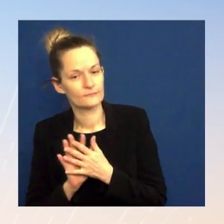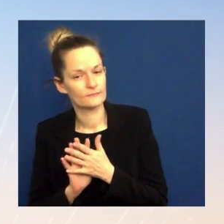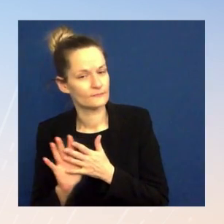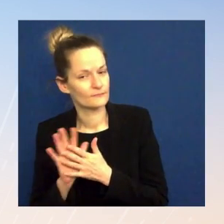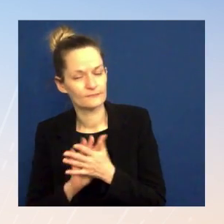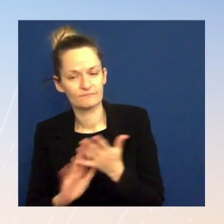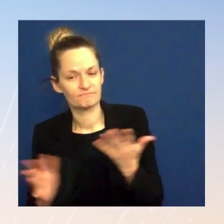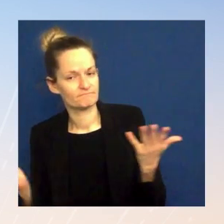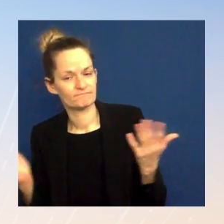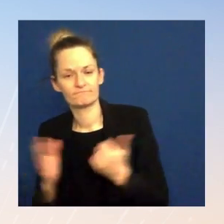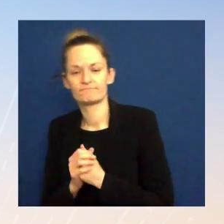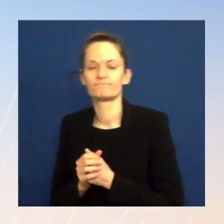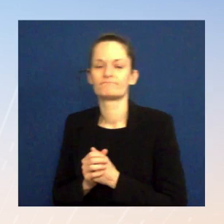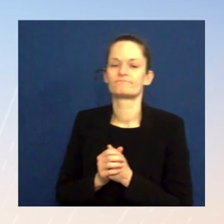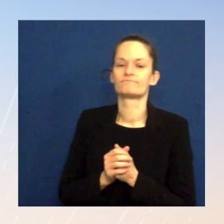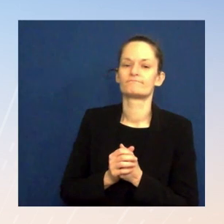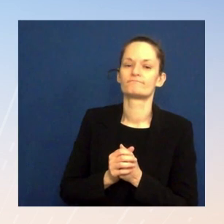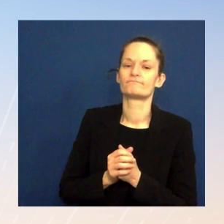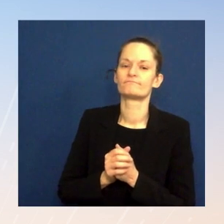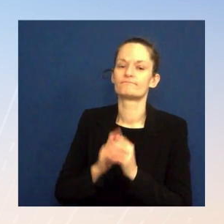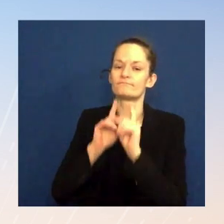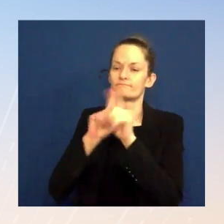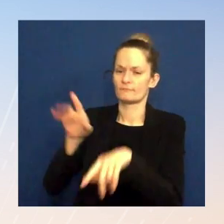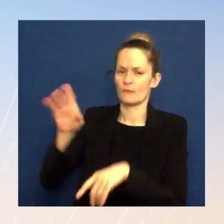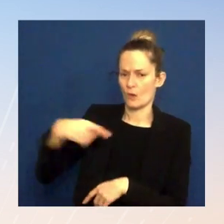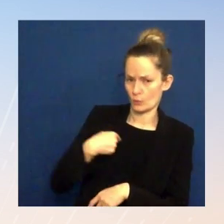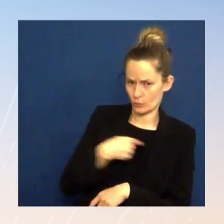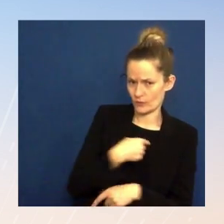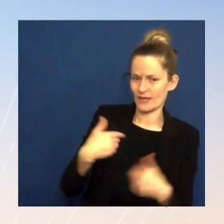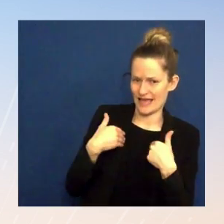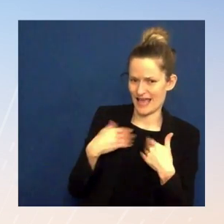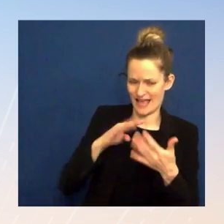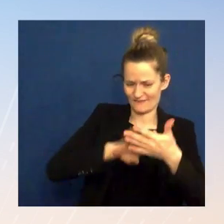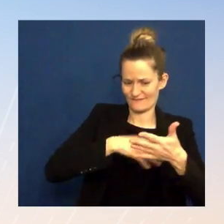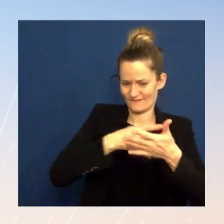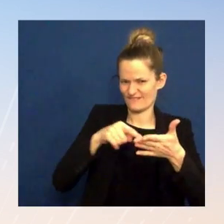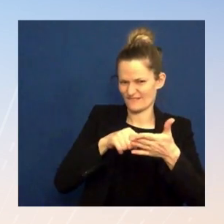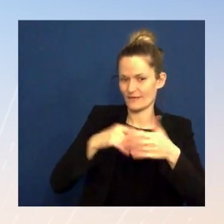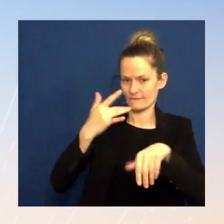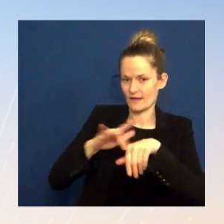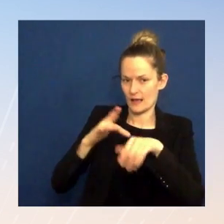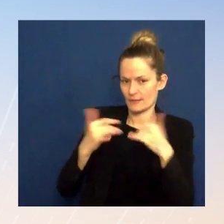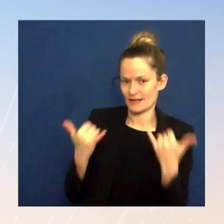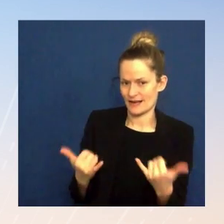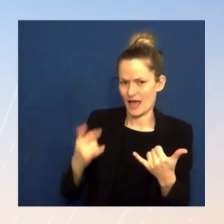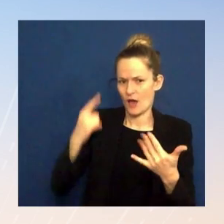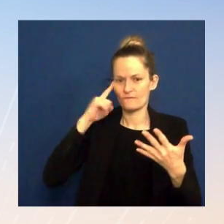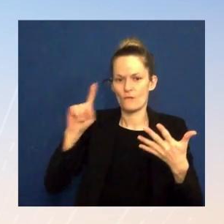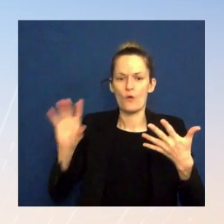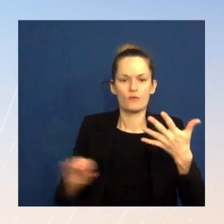in the schedule, which we're working to finalize for additional bilateral meetings. As you know, he met with --